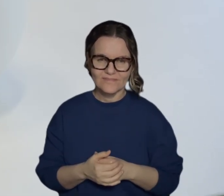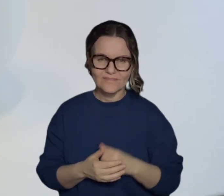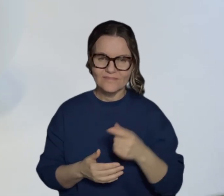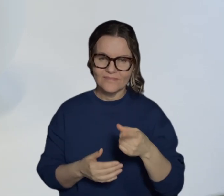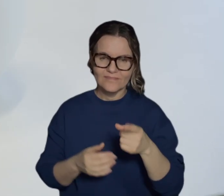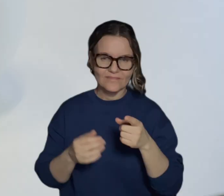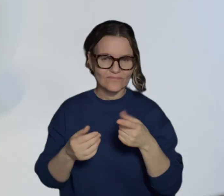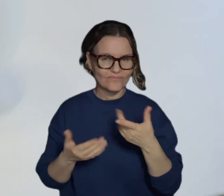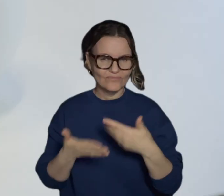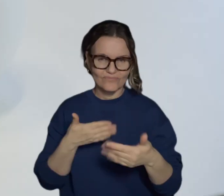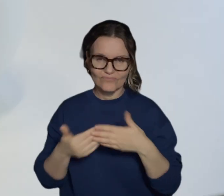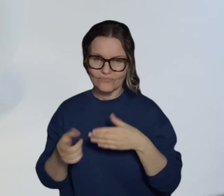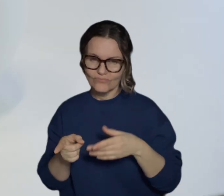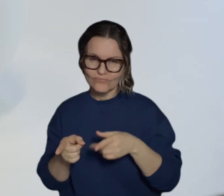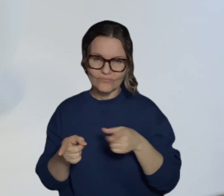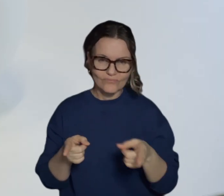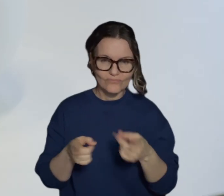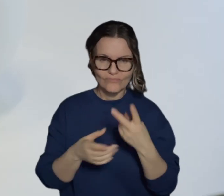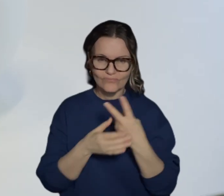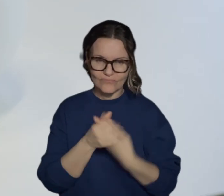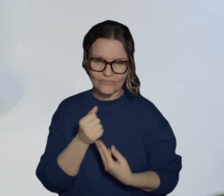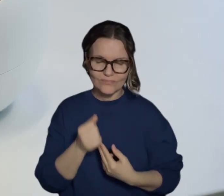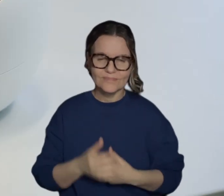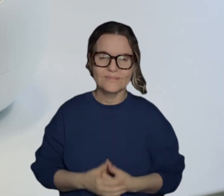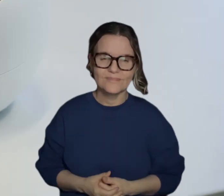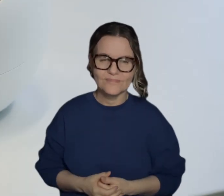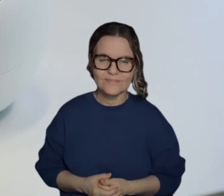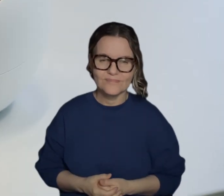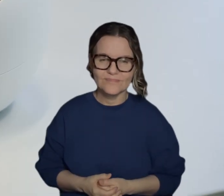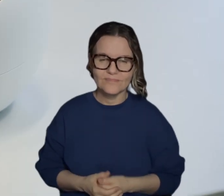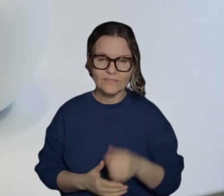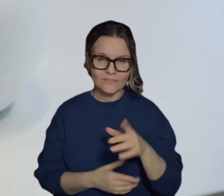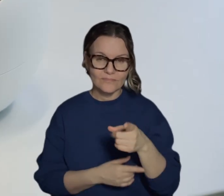to insert the tubing with the adapter to be able to pump so to turn on the left side you're just